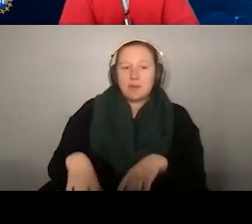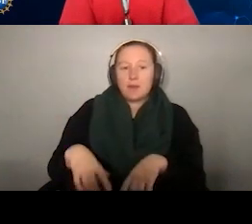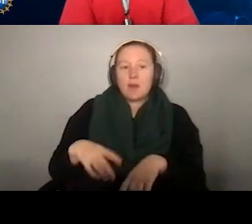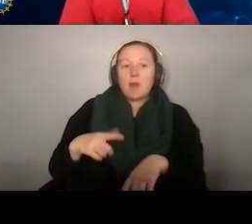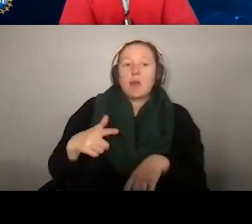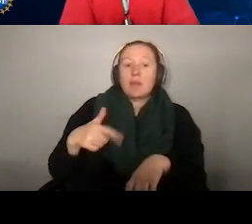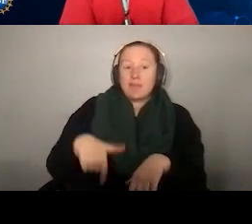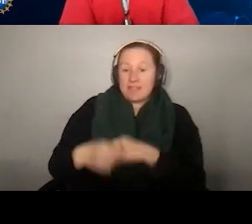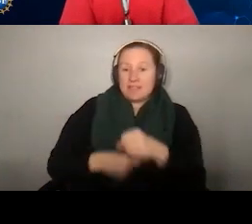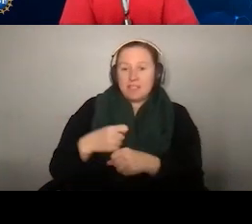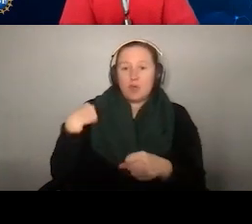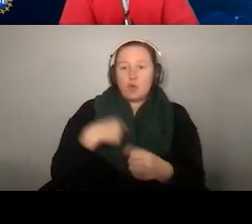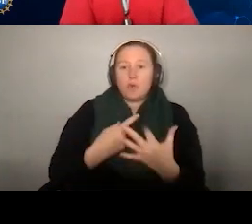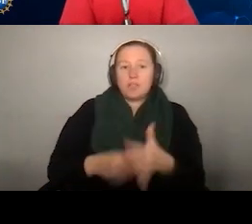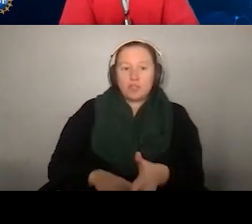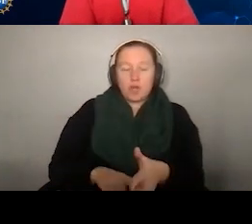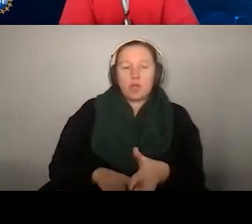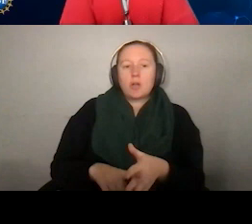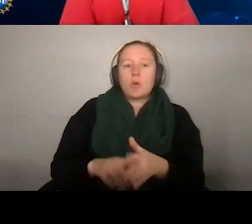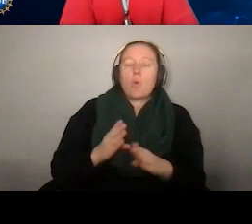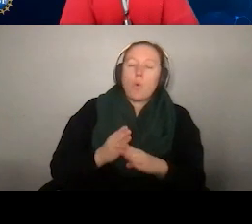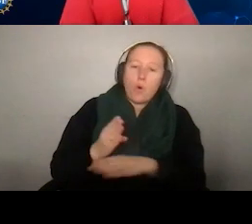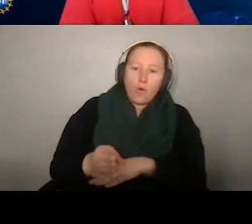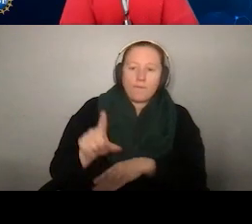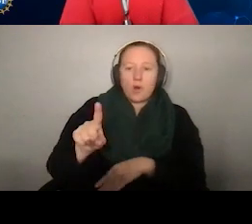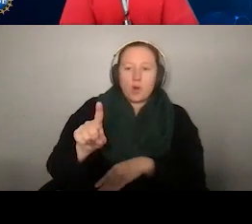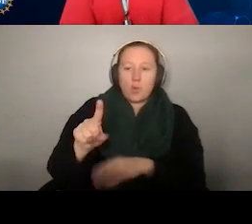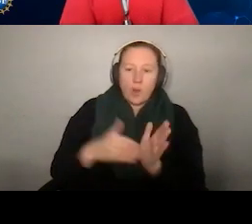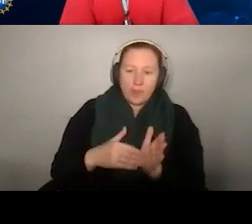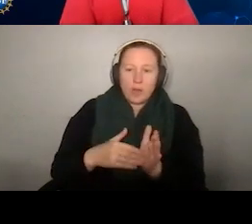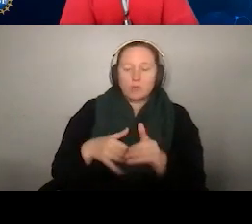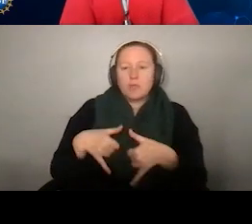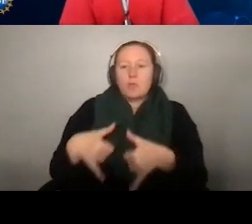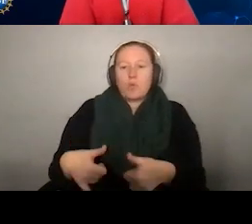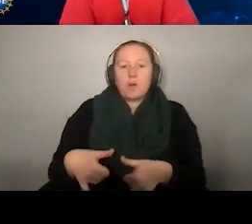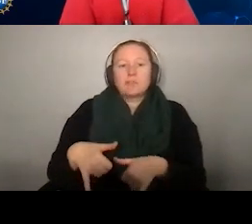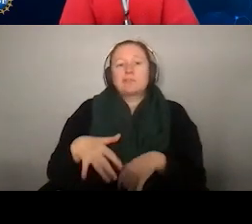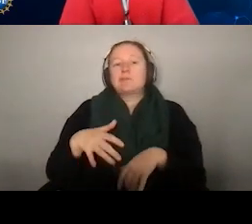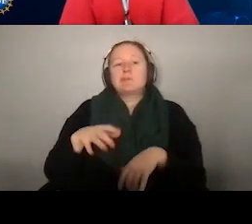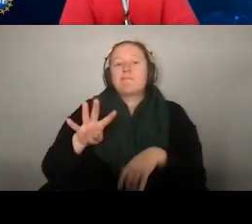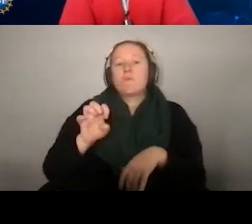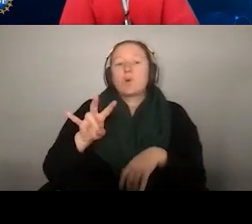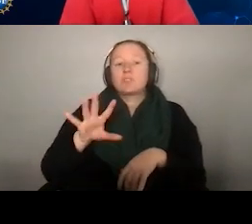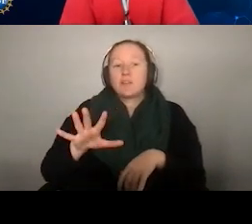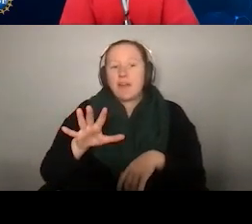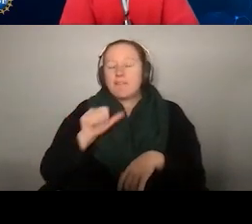with 475 of them not having any ACMS payment activity since the award's inception.